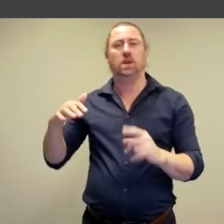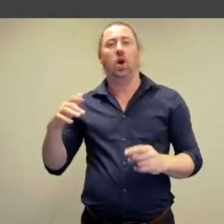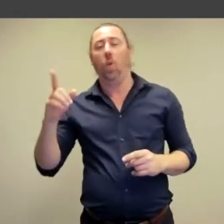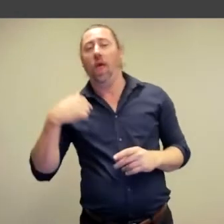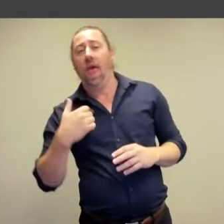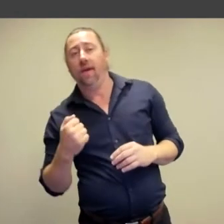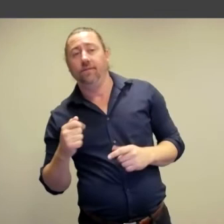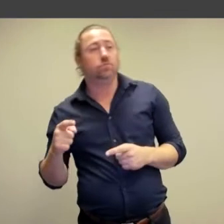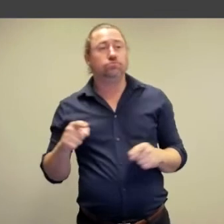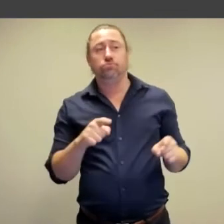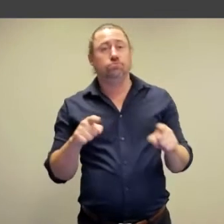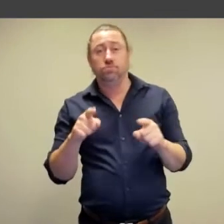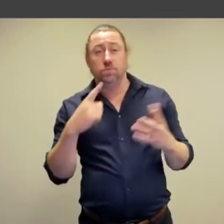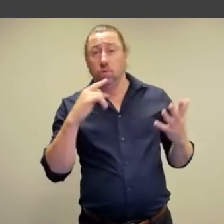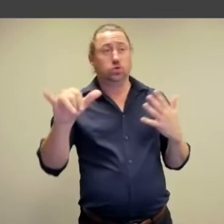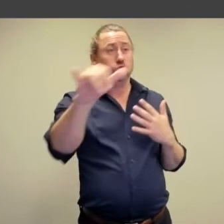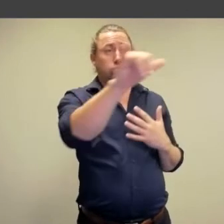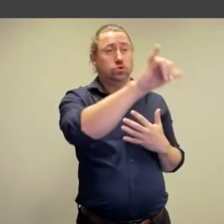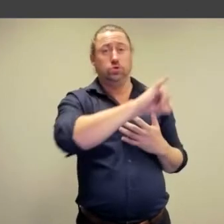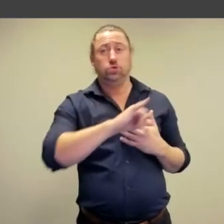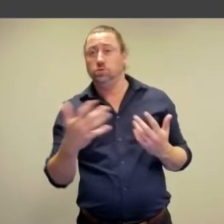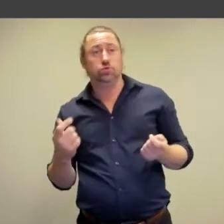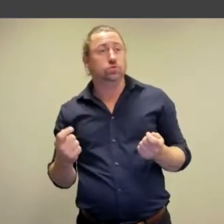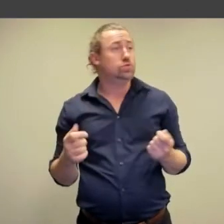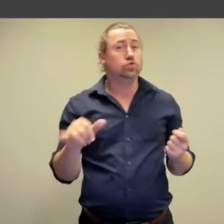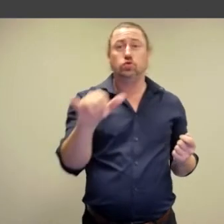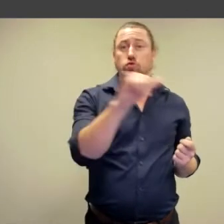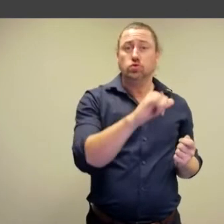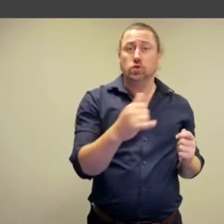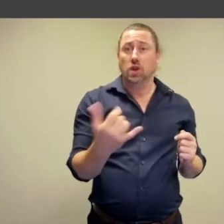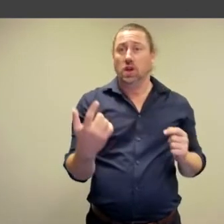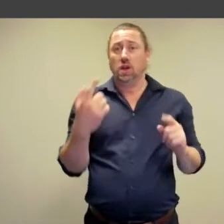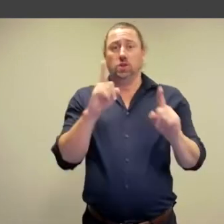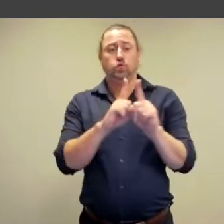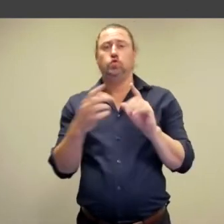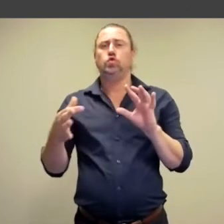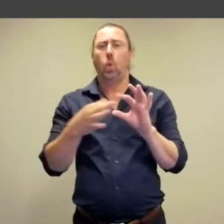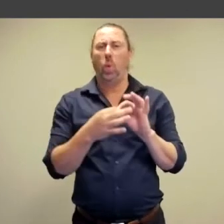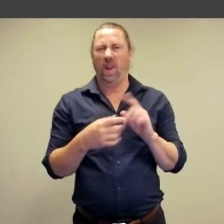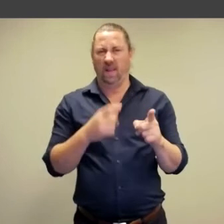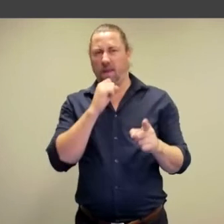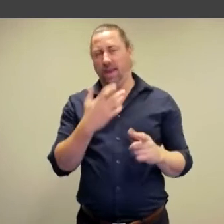someone, anyone to